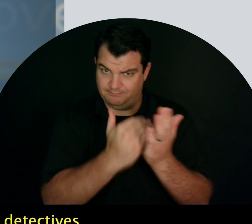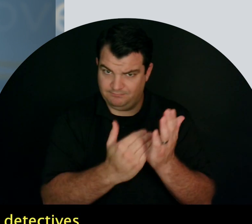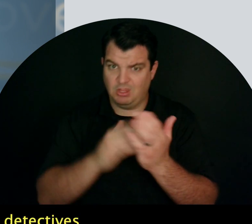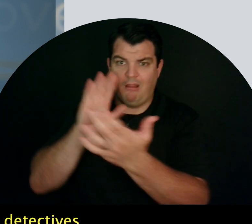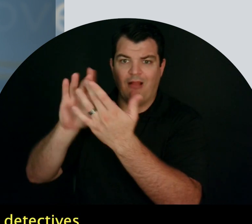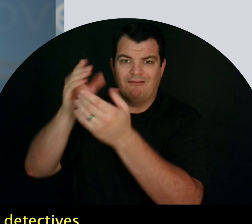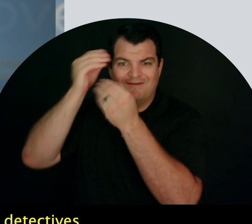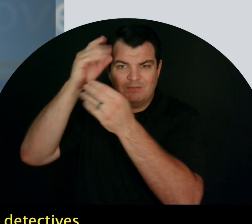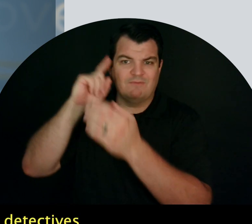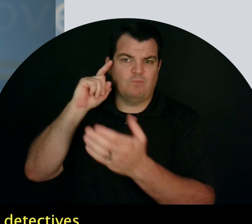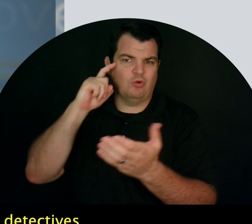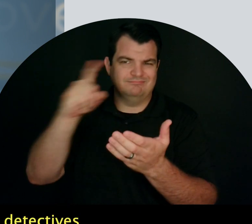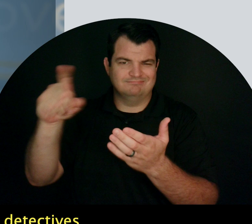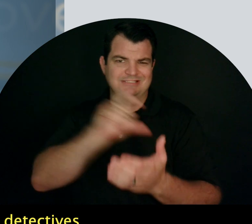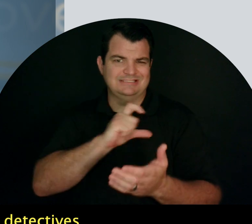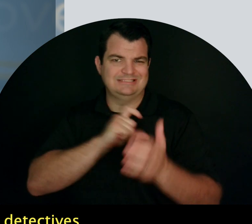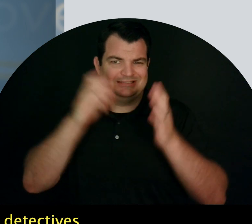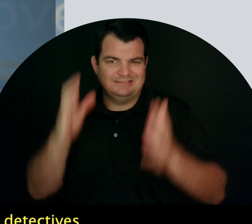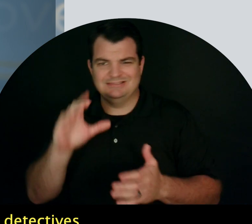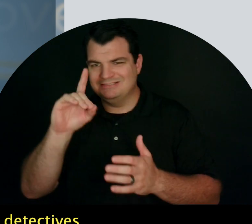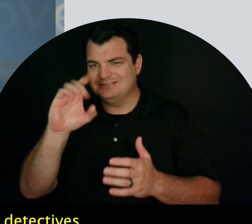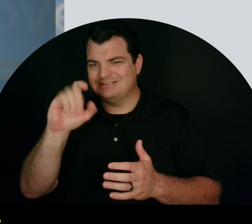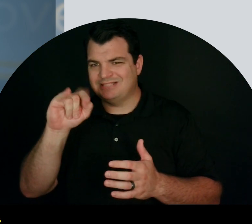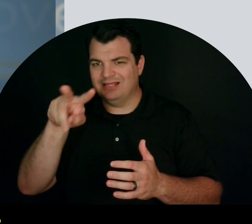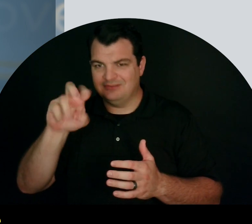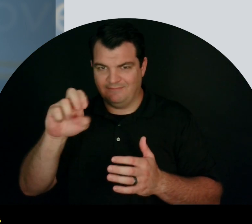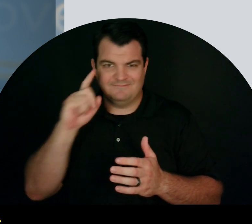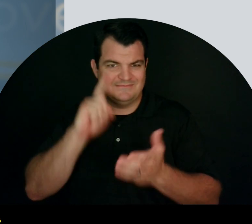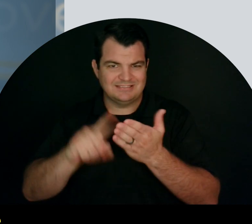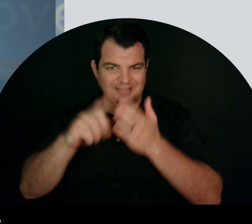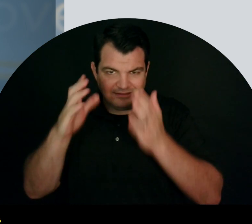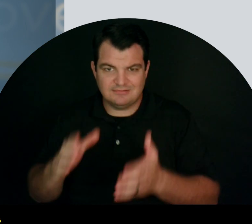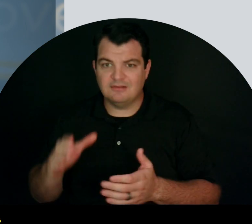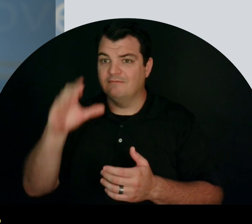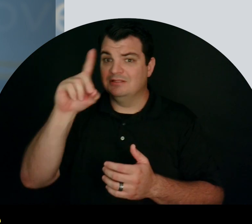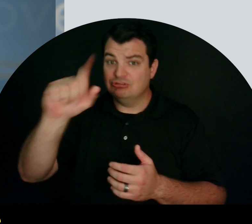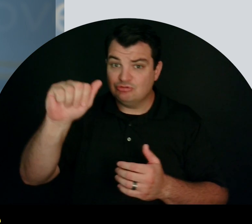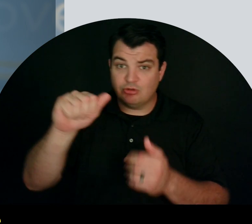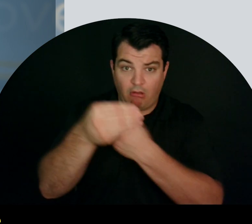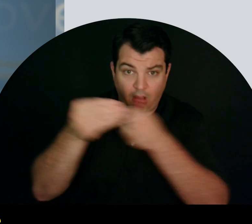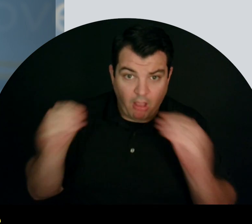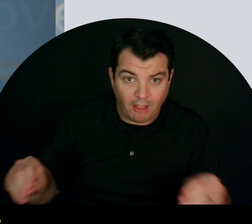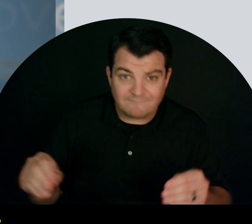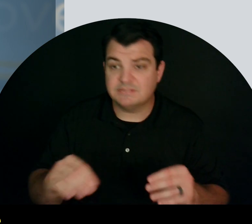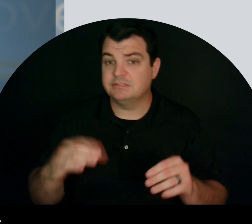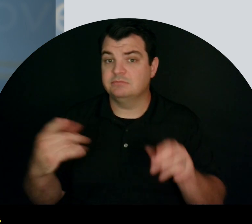contact information of the detectives and District Attorney's office and a copy of the death certificate.